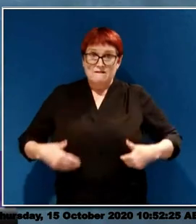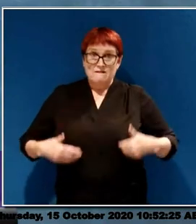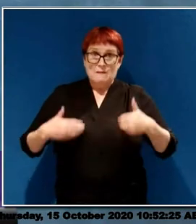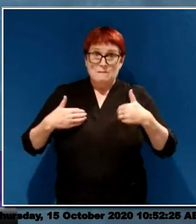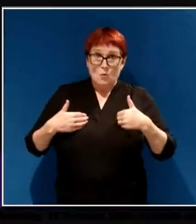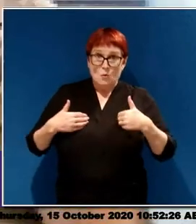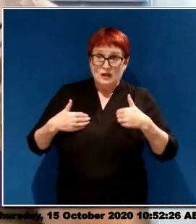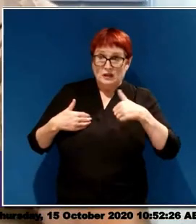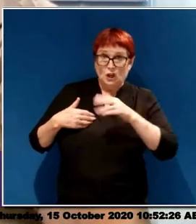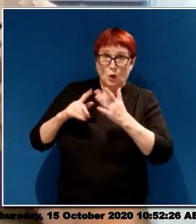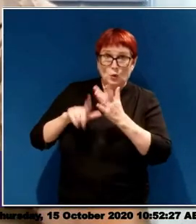Horrendous.